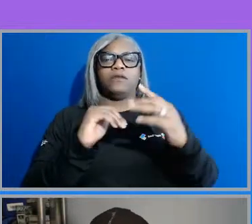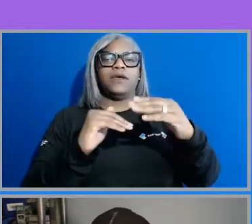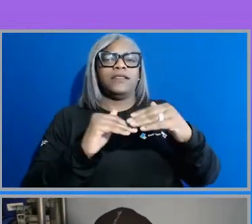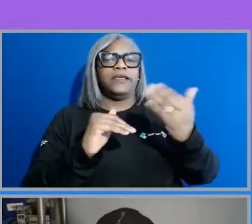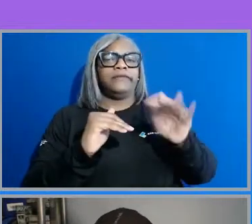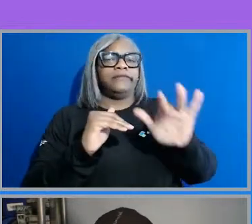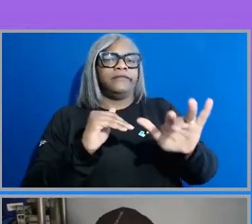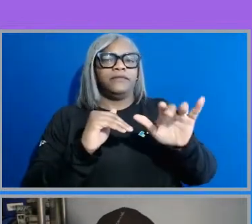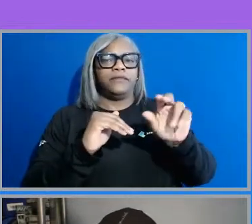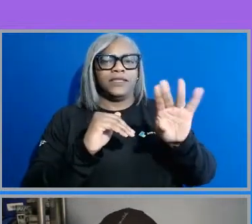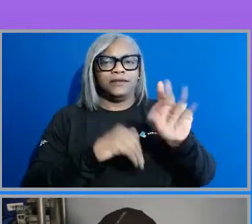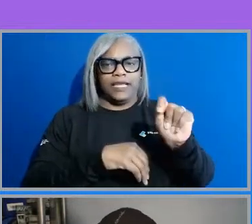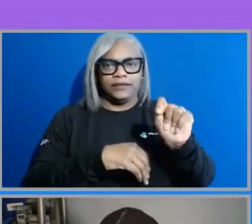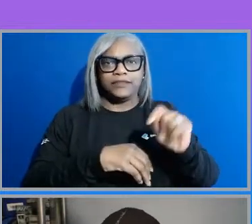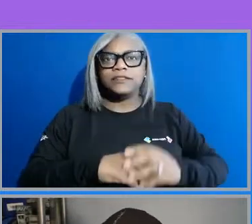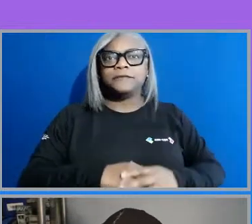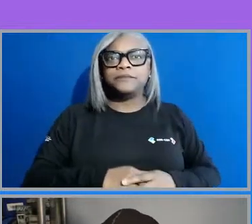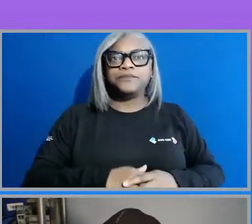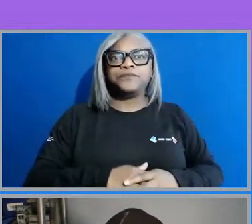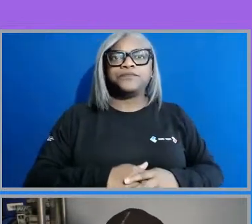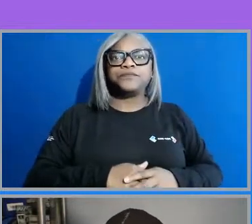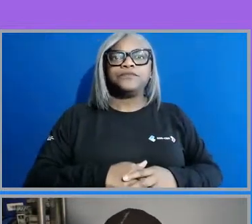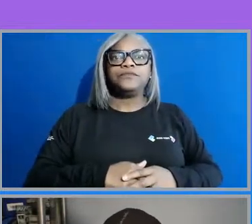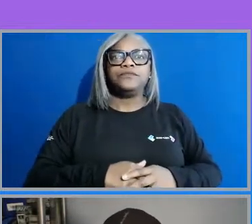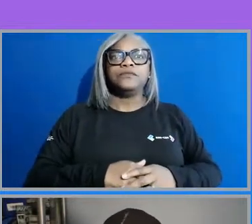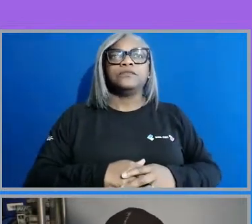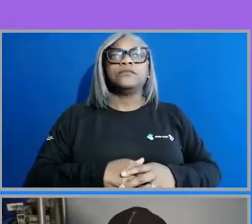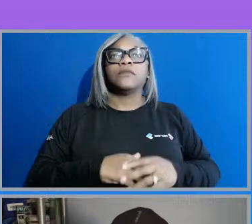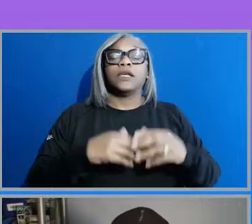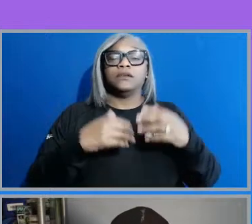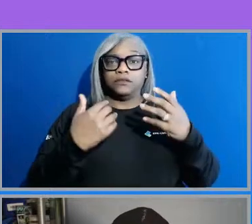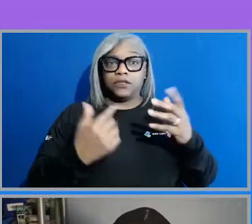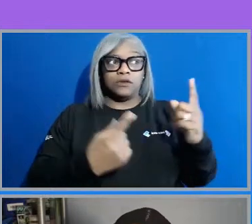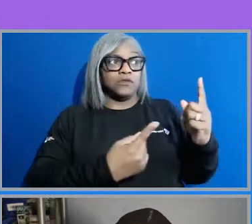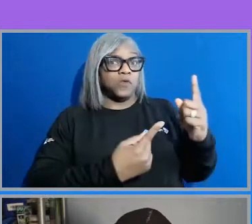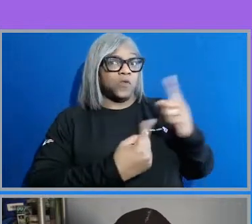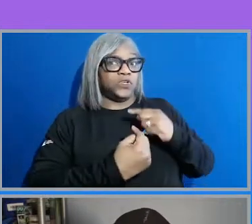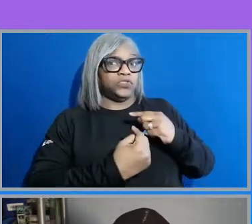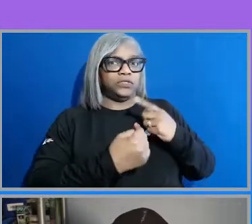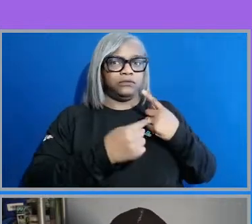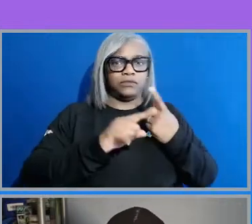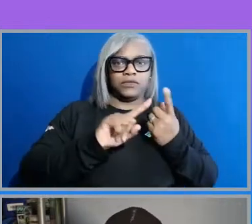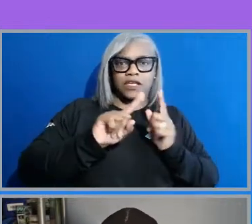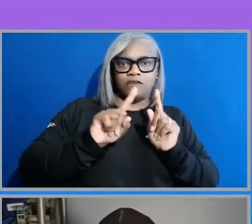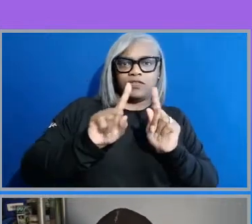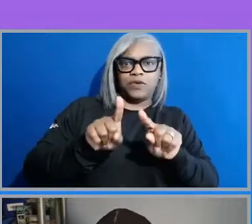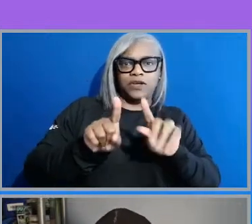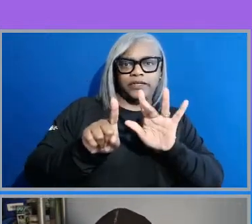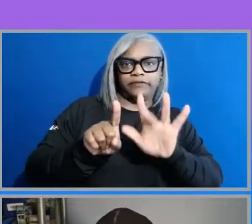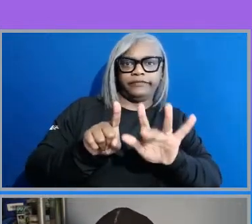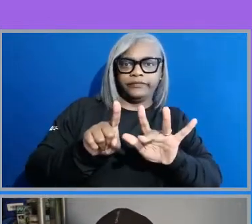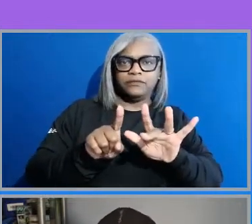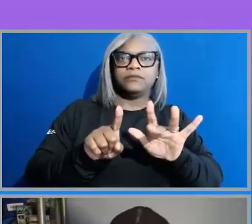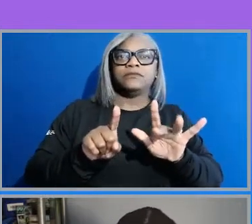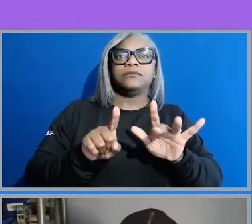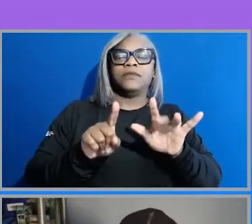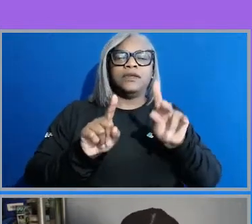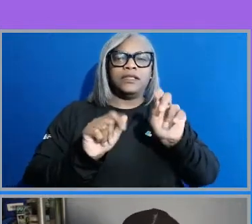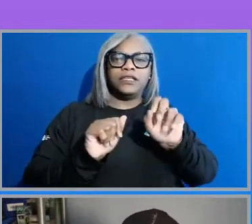that I've given this answer to a very simple question, the tool